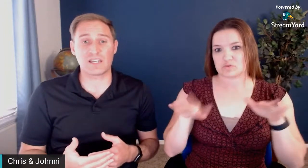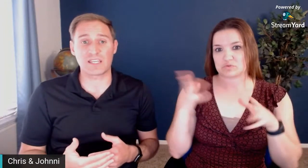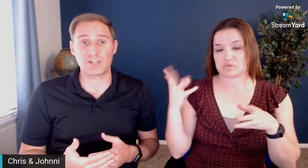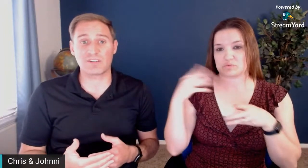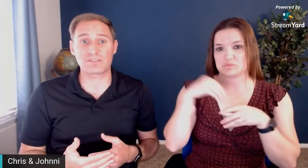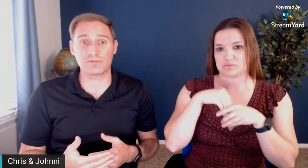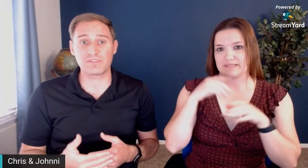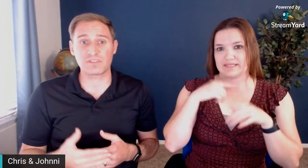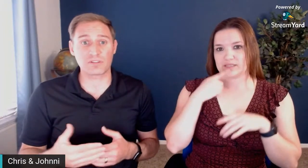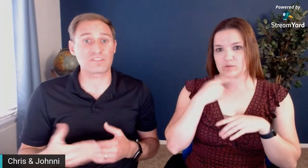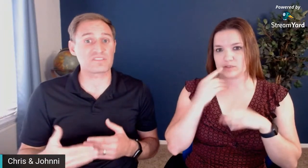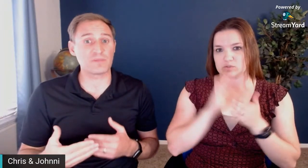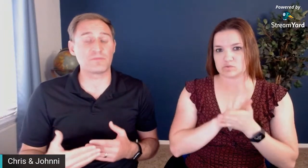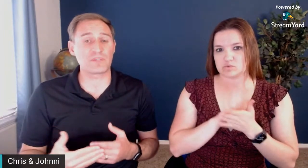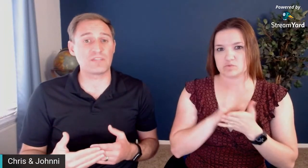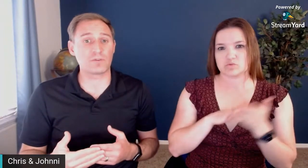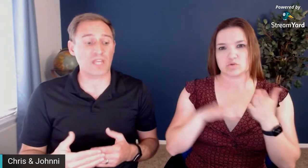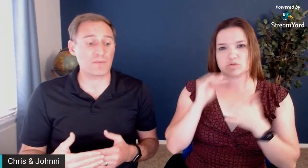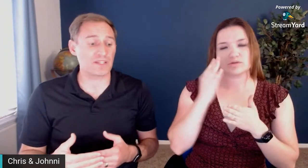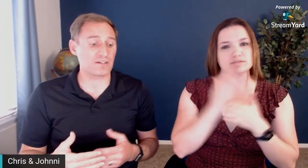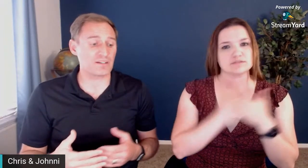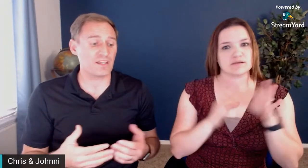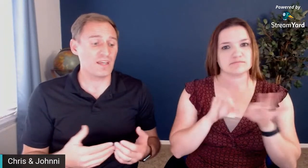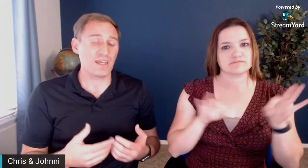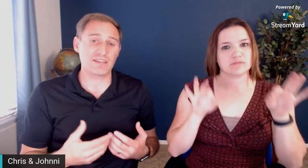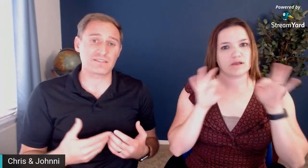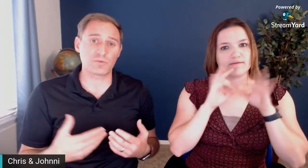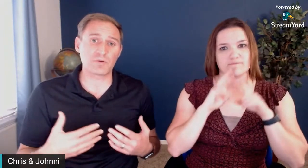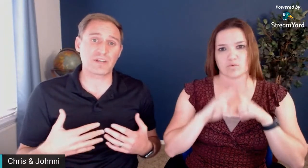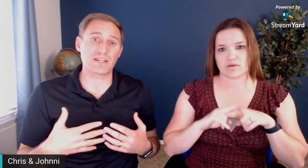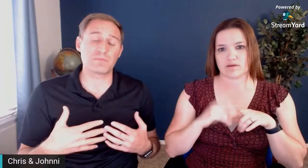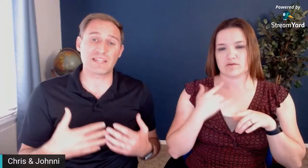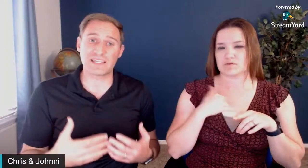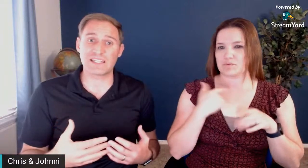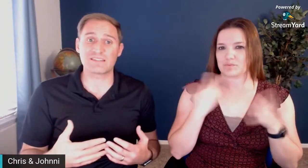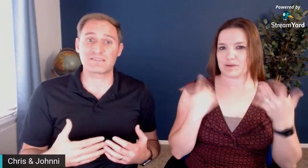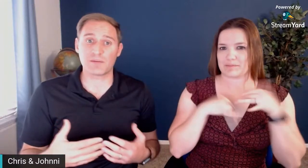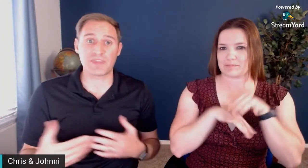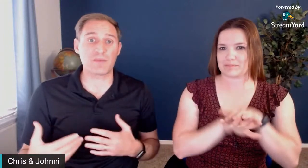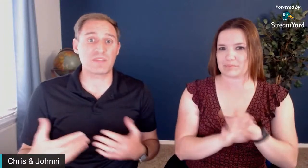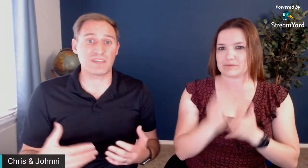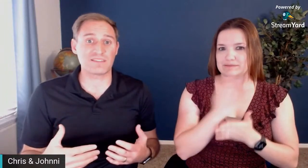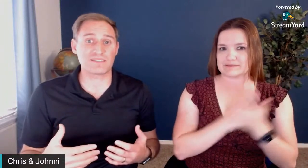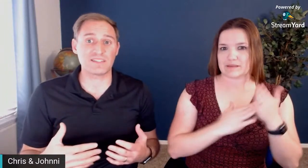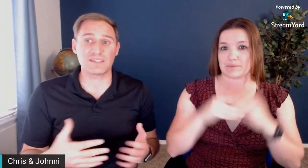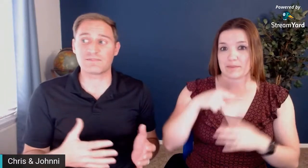uh hearing schools to learn some key vocabulary and so we'll kind of blend in some of that pse and